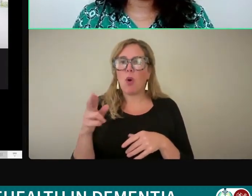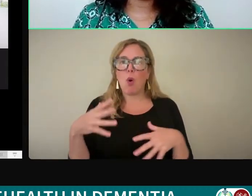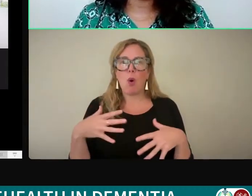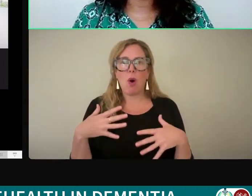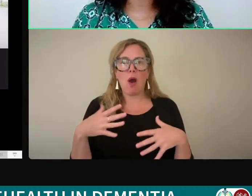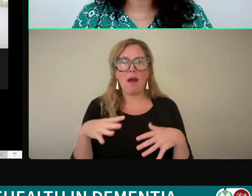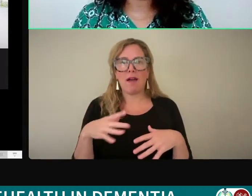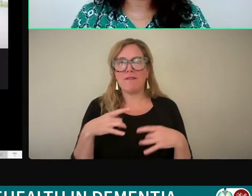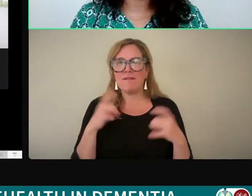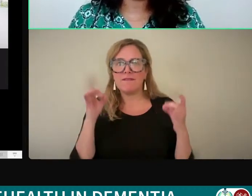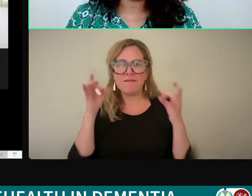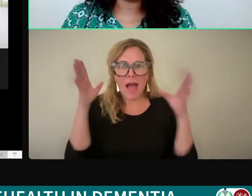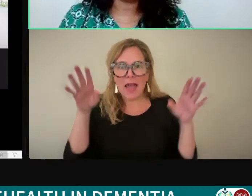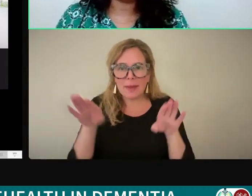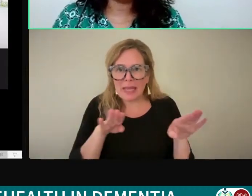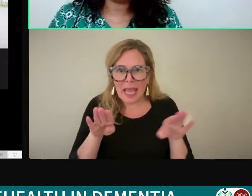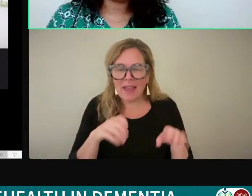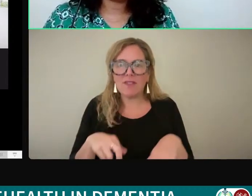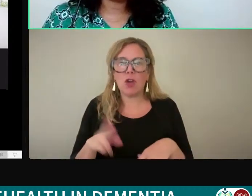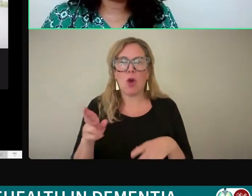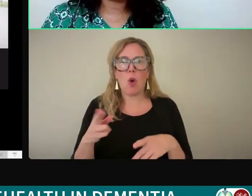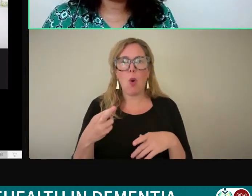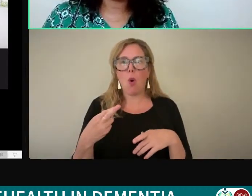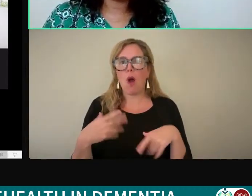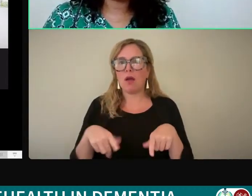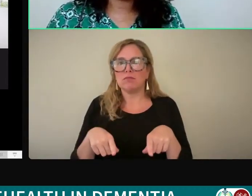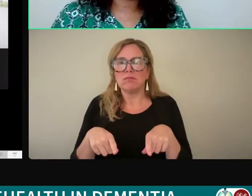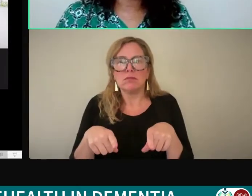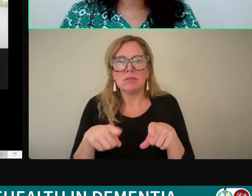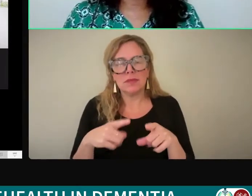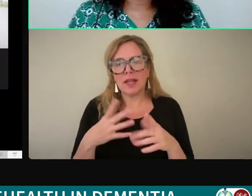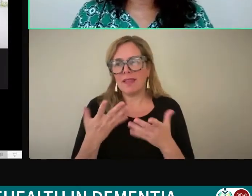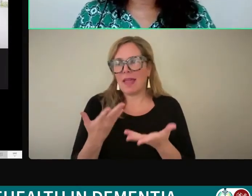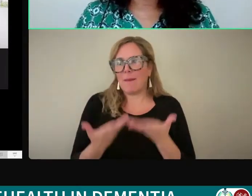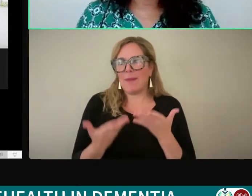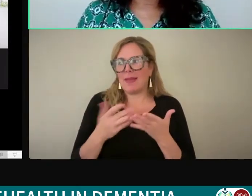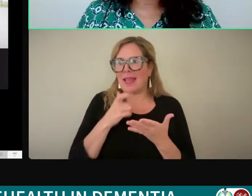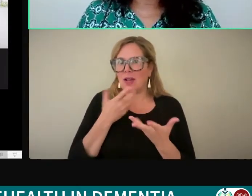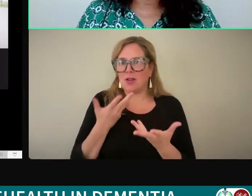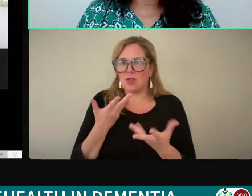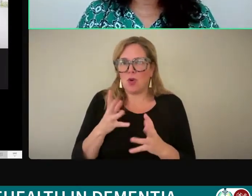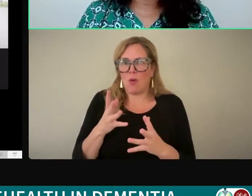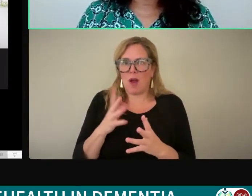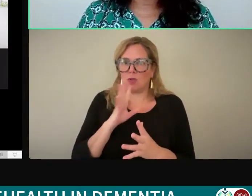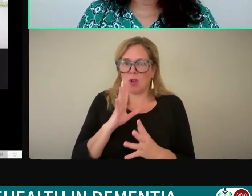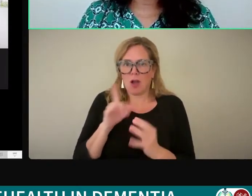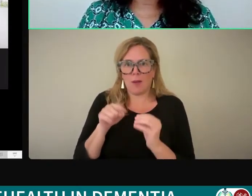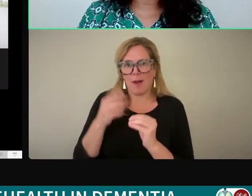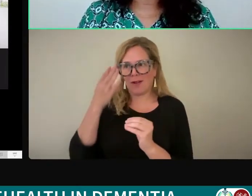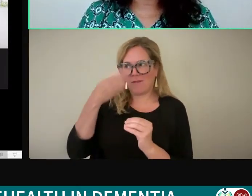feel comfortable talking about in front of them. In general, there's just less routine disruption,